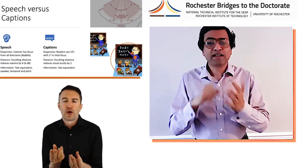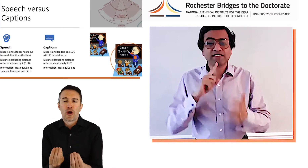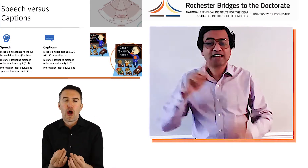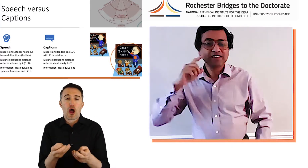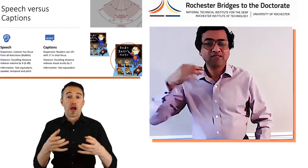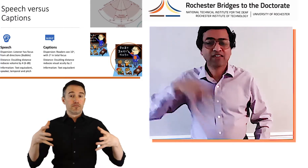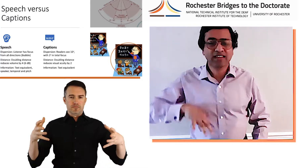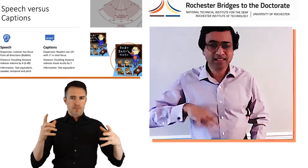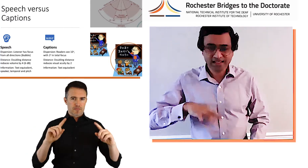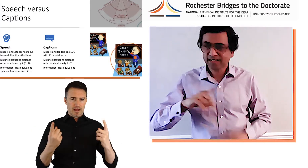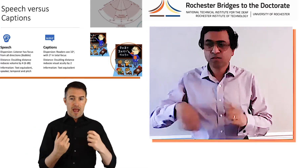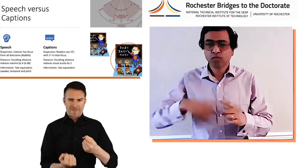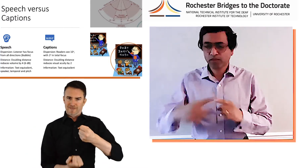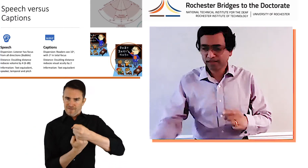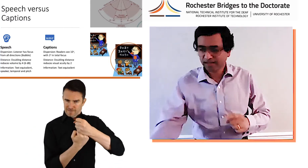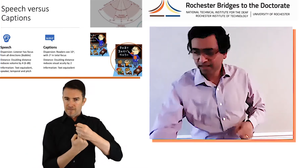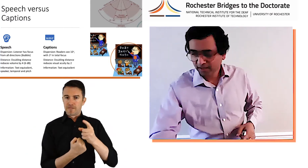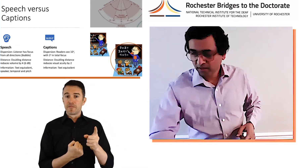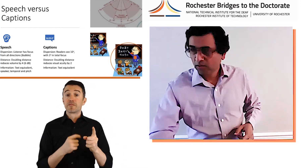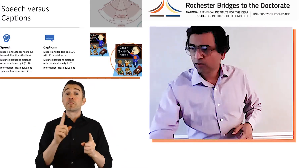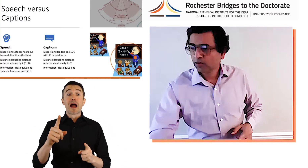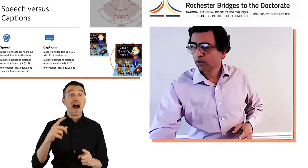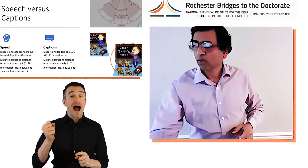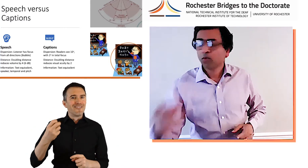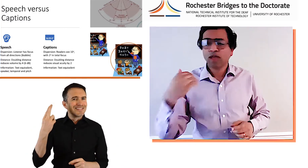you can still see, to a certain distance, of course.